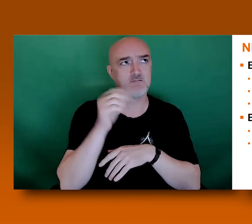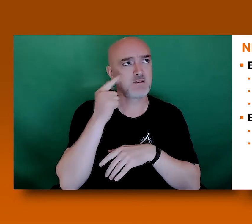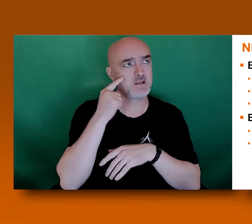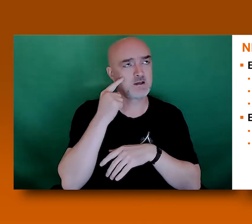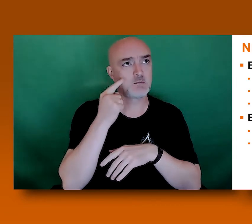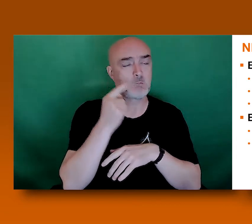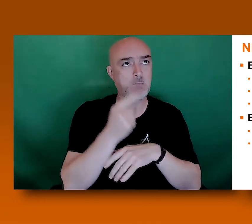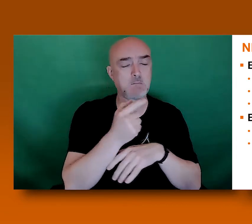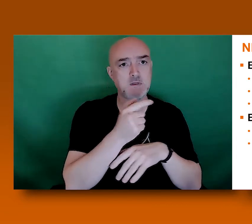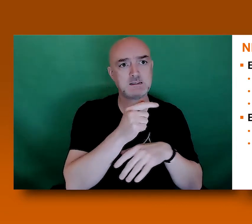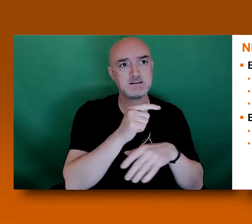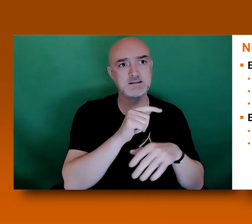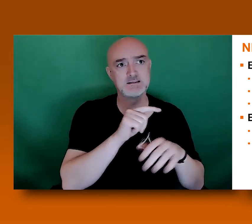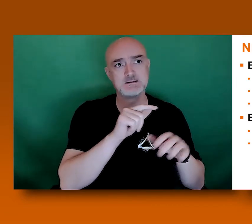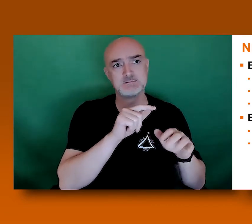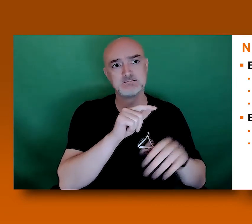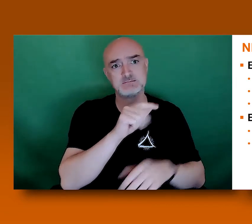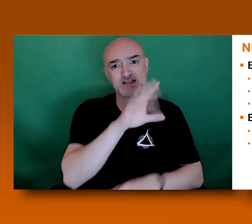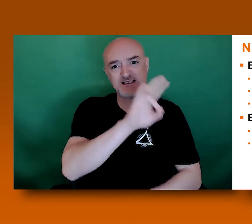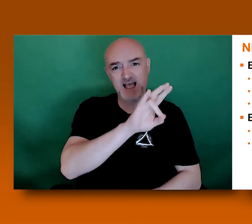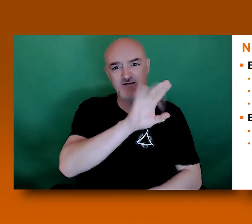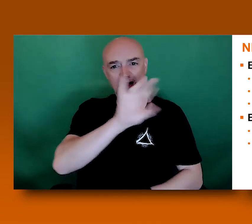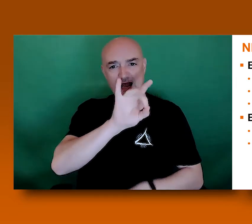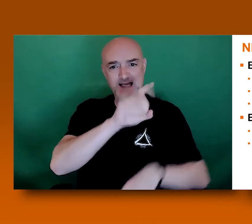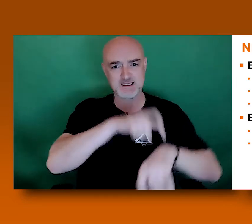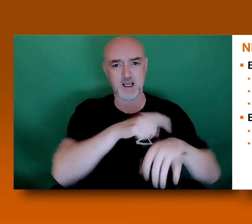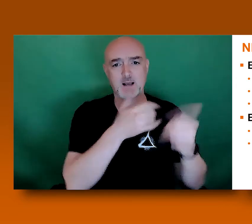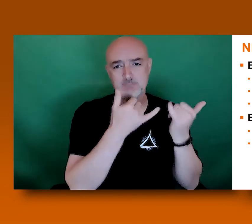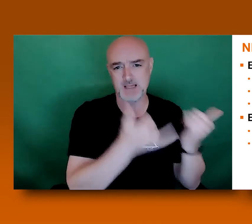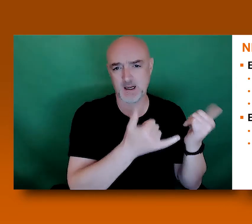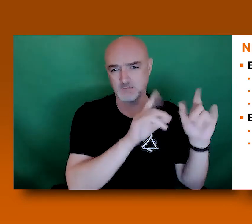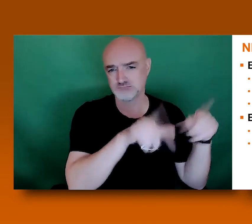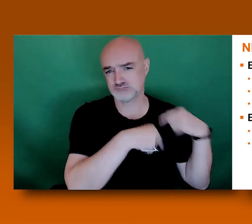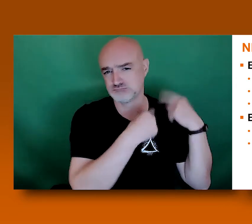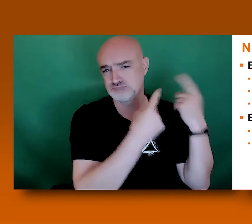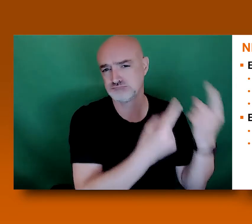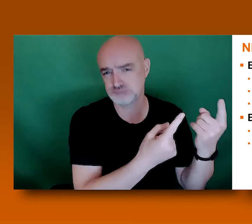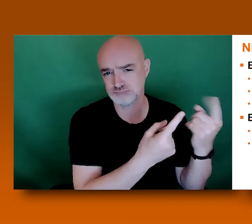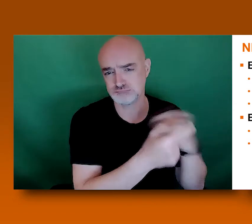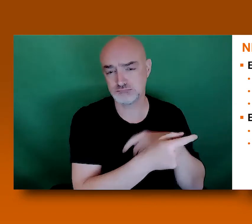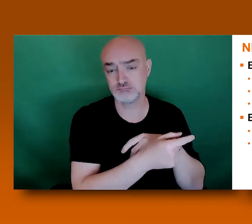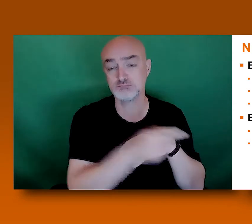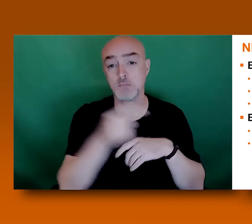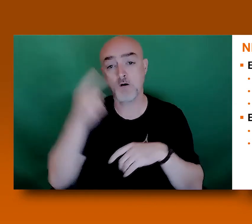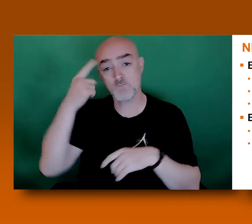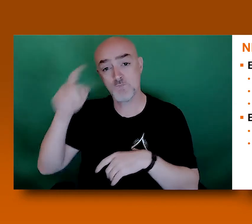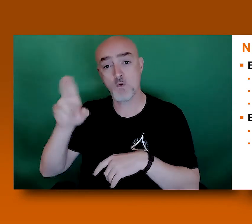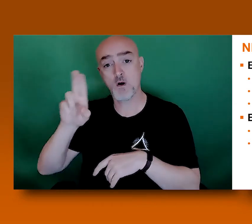I think it's been about 7 or 8 times now on different committees for the review process,